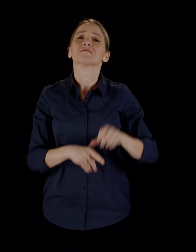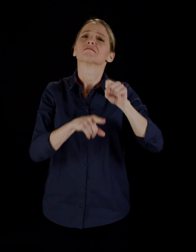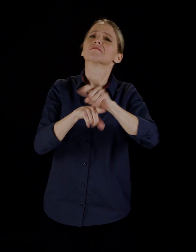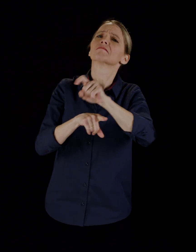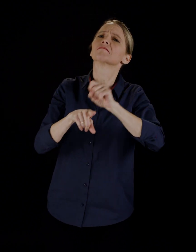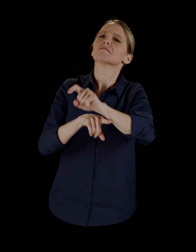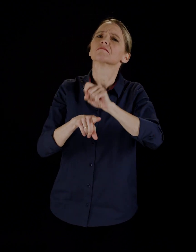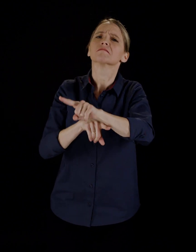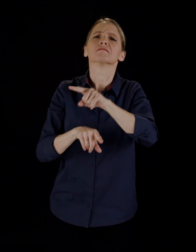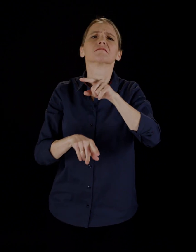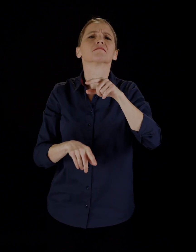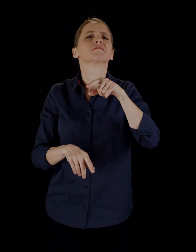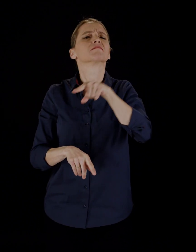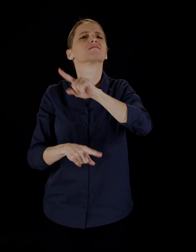data limit has been reached.